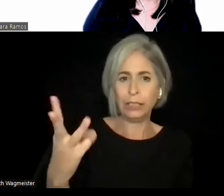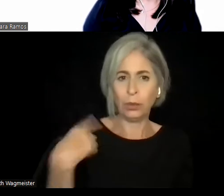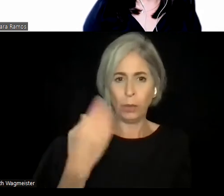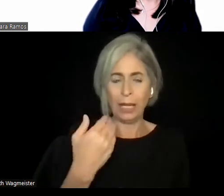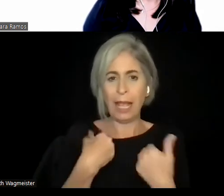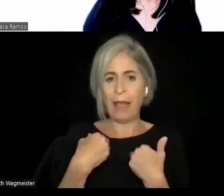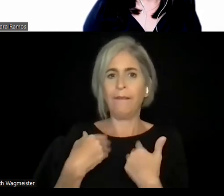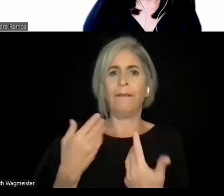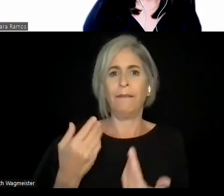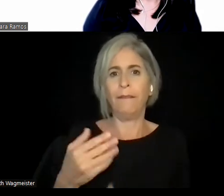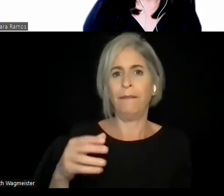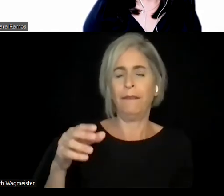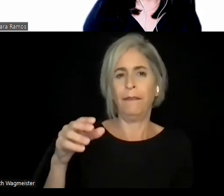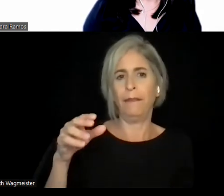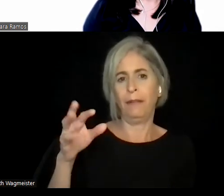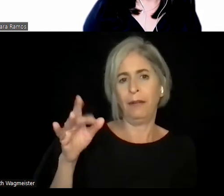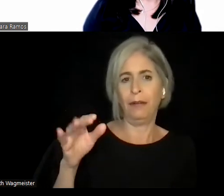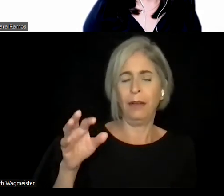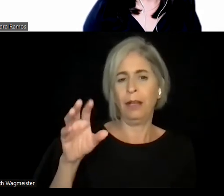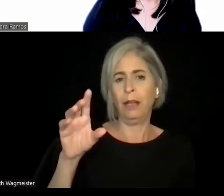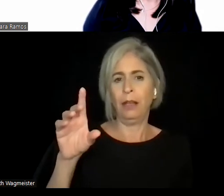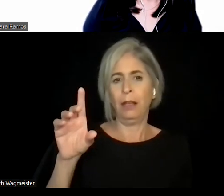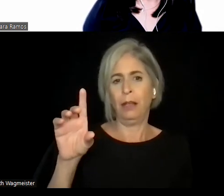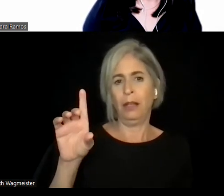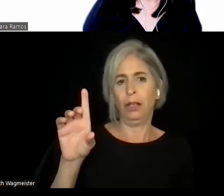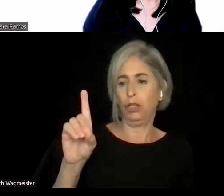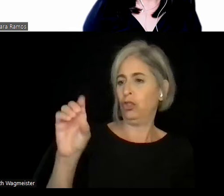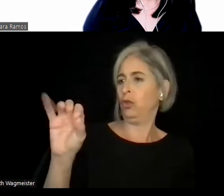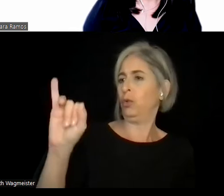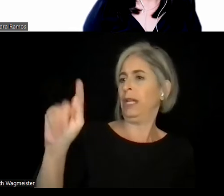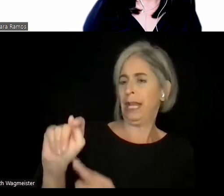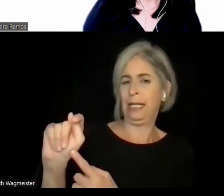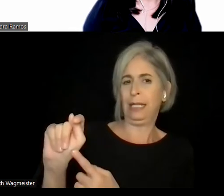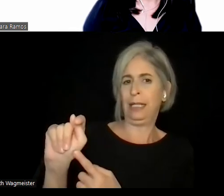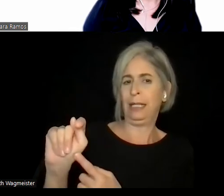actual organization, you need an actual organization, here at the University